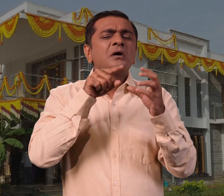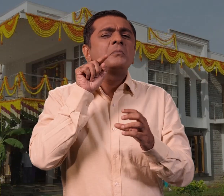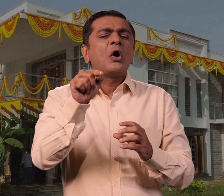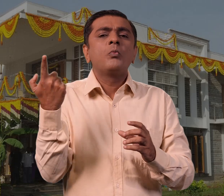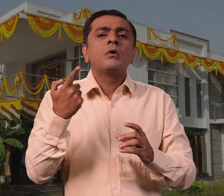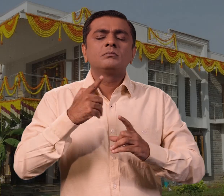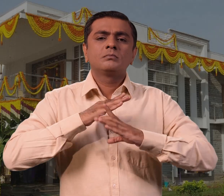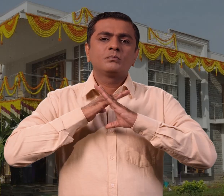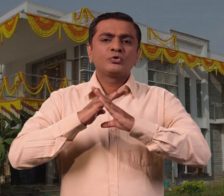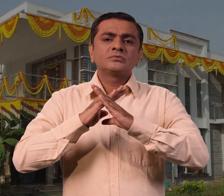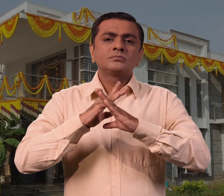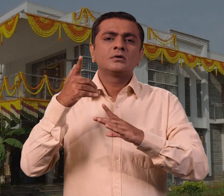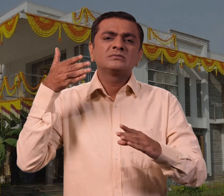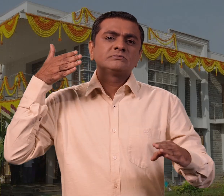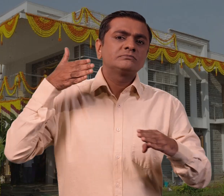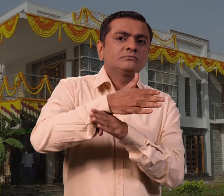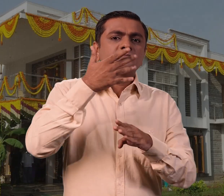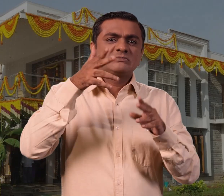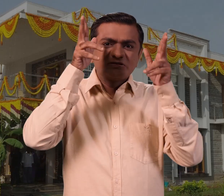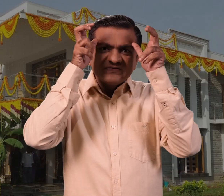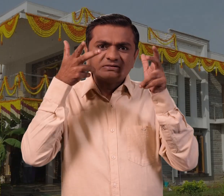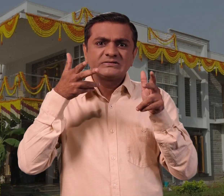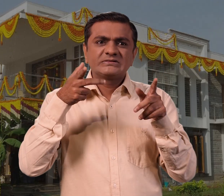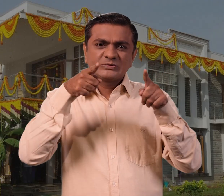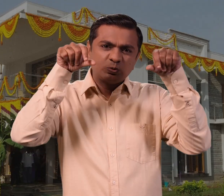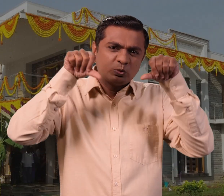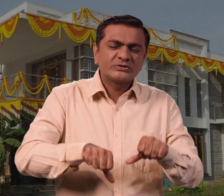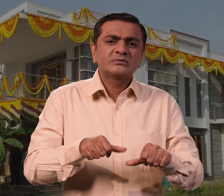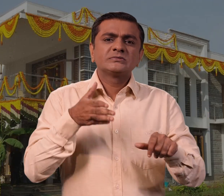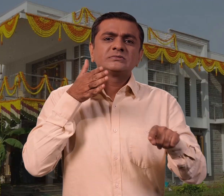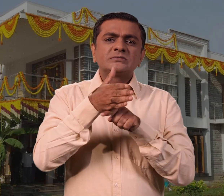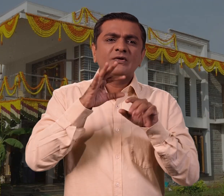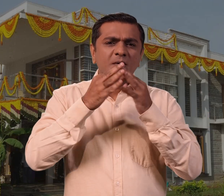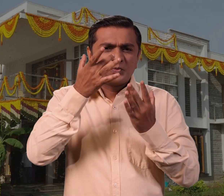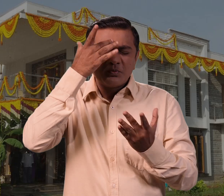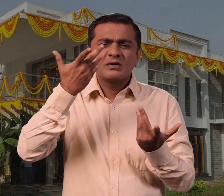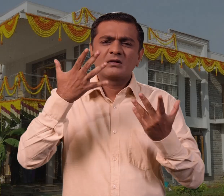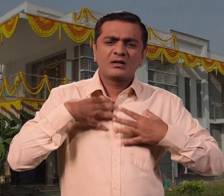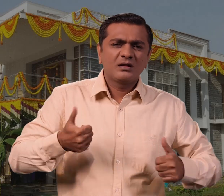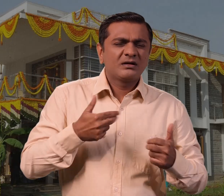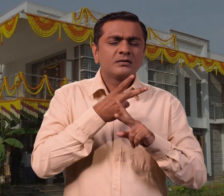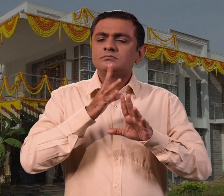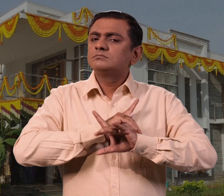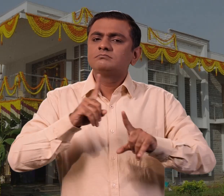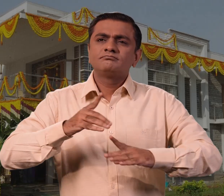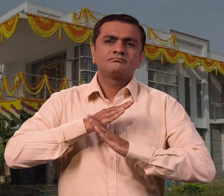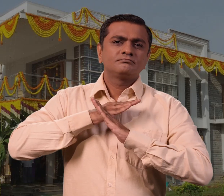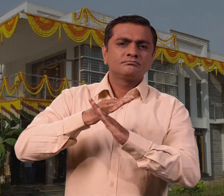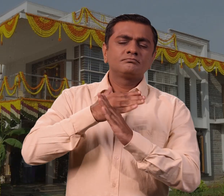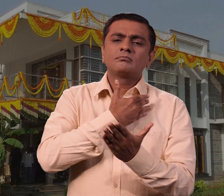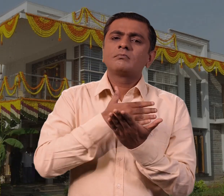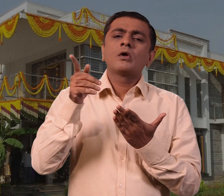This is for protection against negativity, evil energies, and ill health.